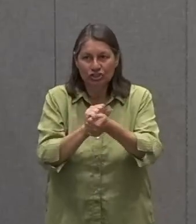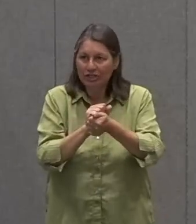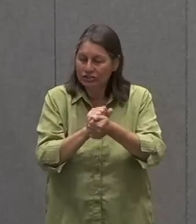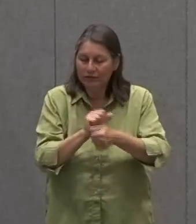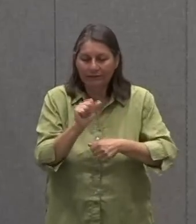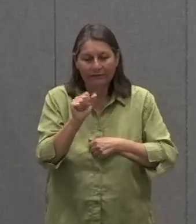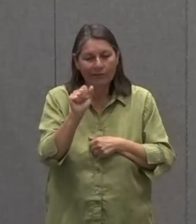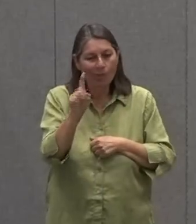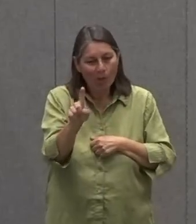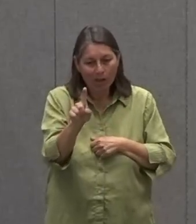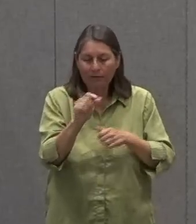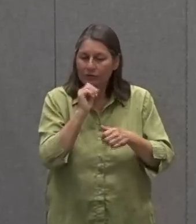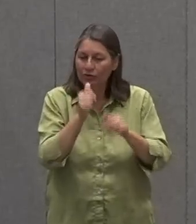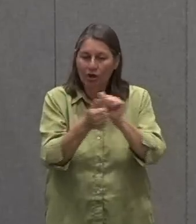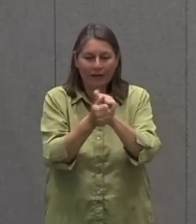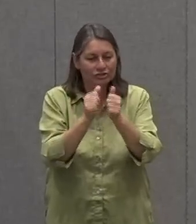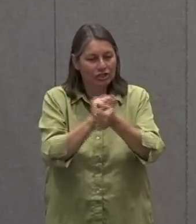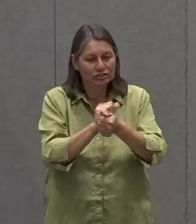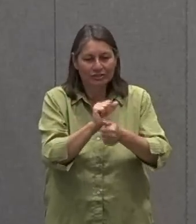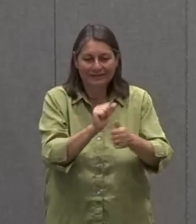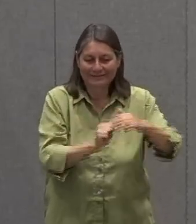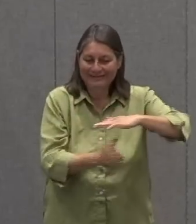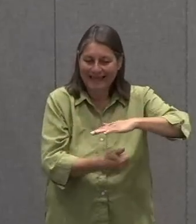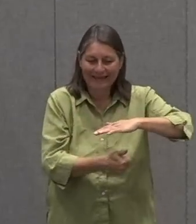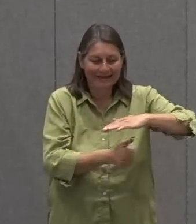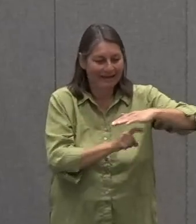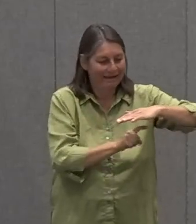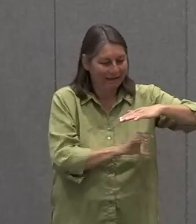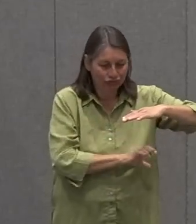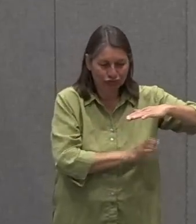We aren't changing the hundredths. We aren't changing the thousandths.